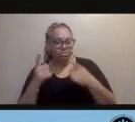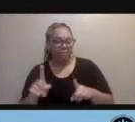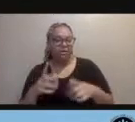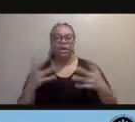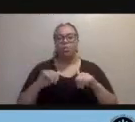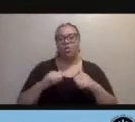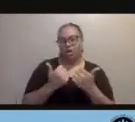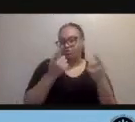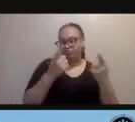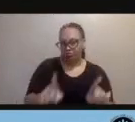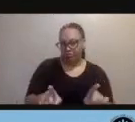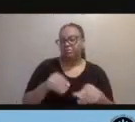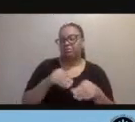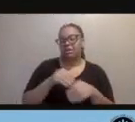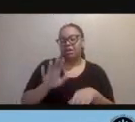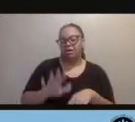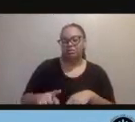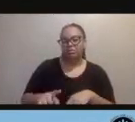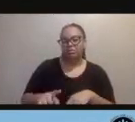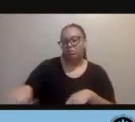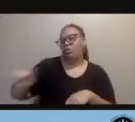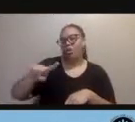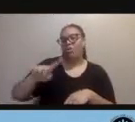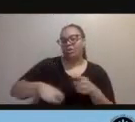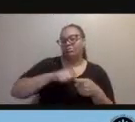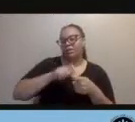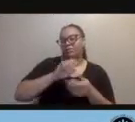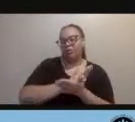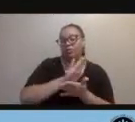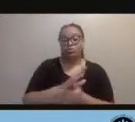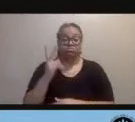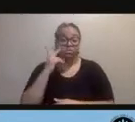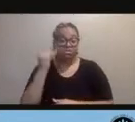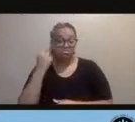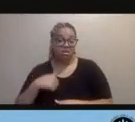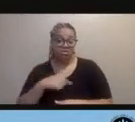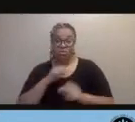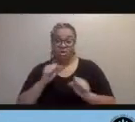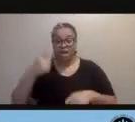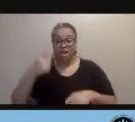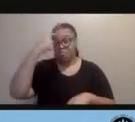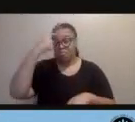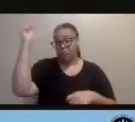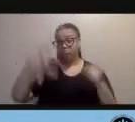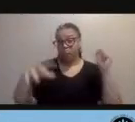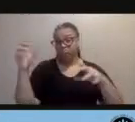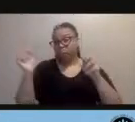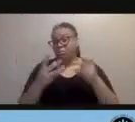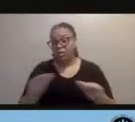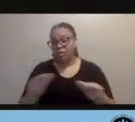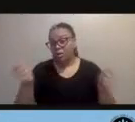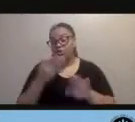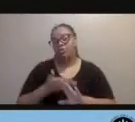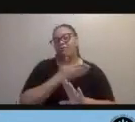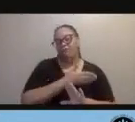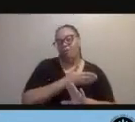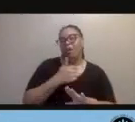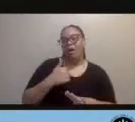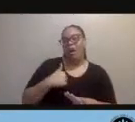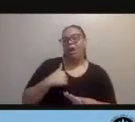BOARD MEETING MIUTES TO UNDERSTAND WHAT'S GOING ON AND